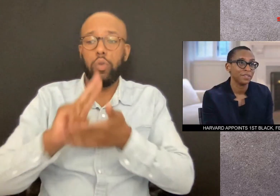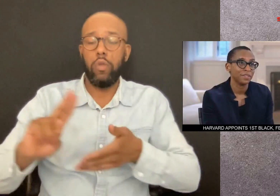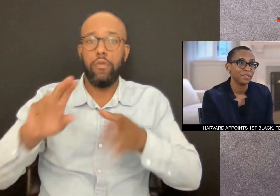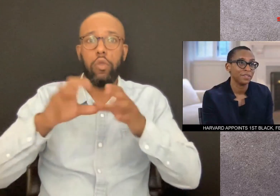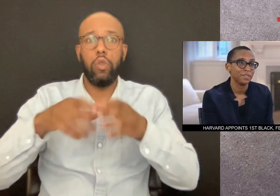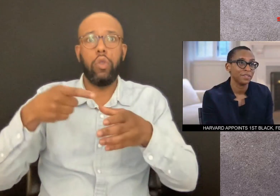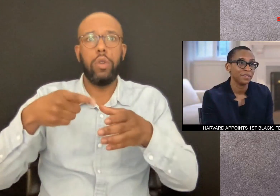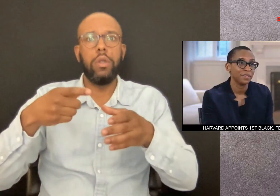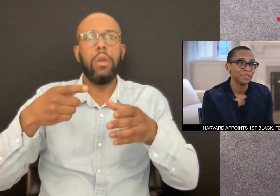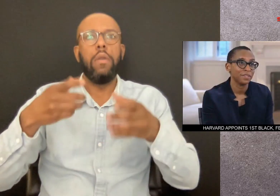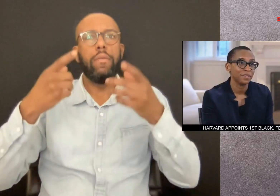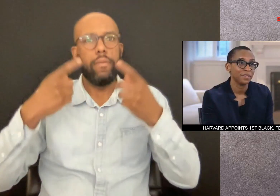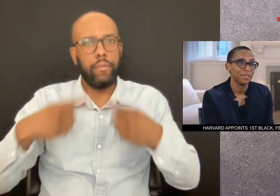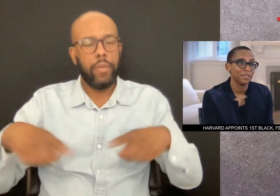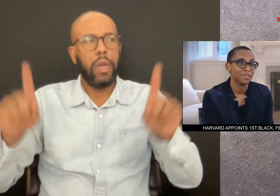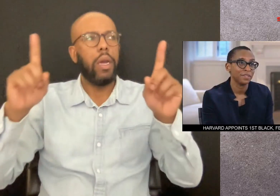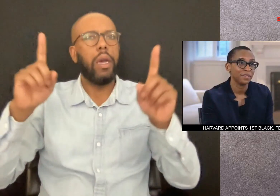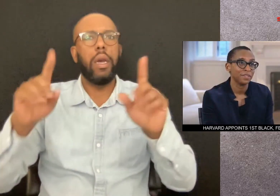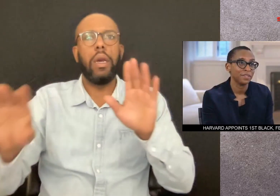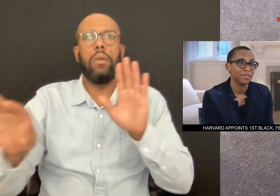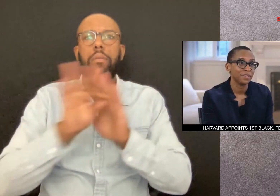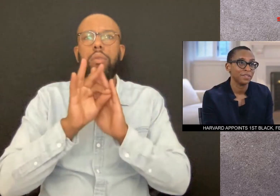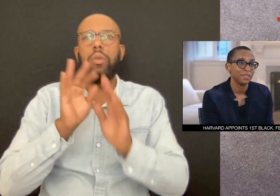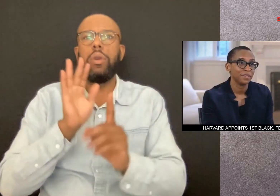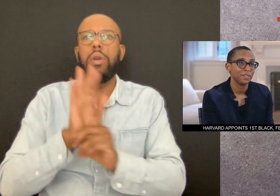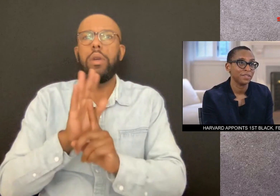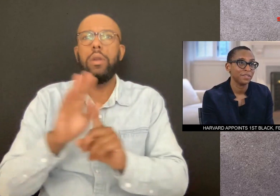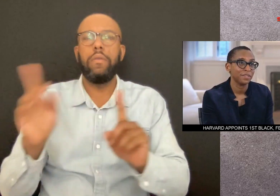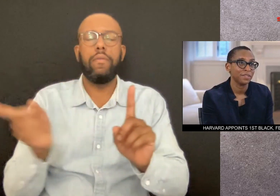Harvard University has appointed its first president of color